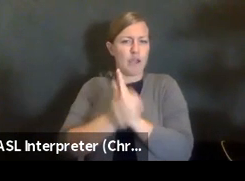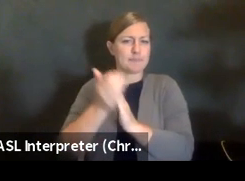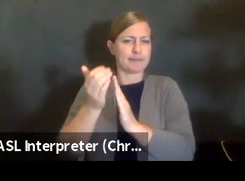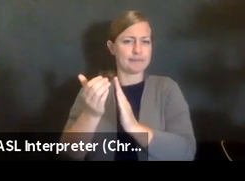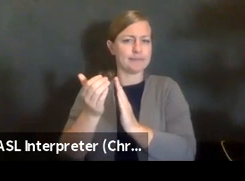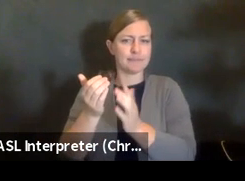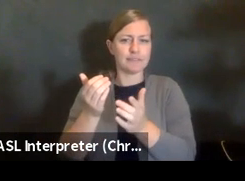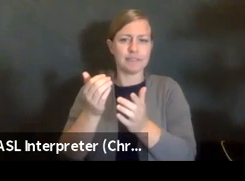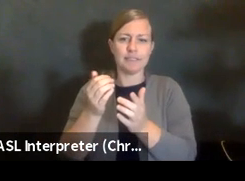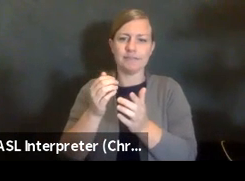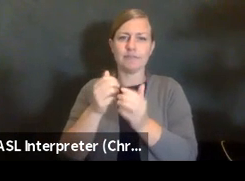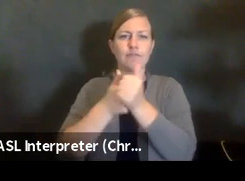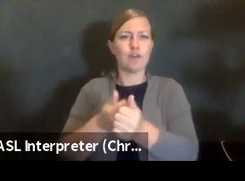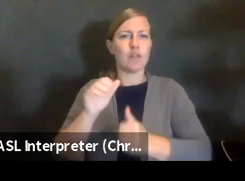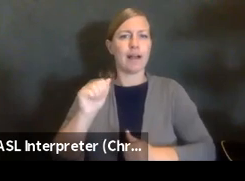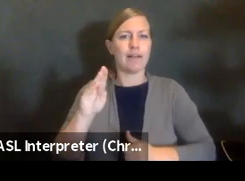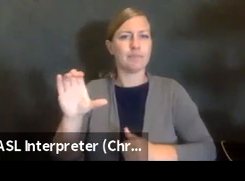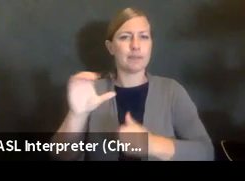Katherine Livick - ESD 112: alphabetical but I could change that.